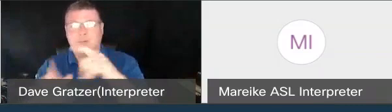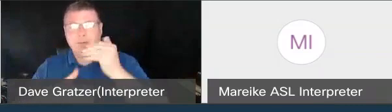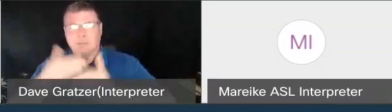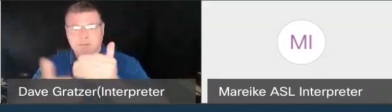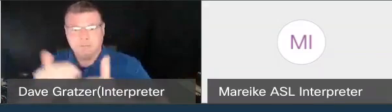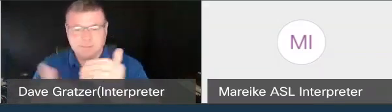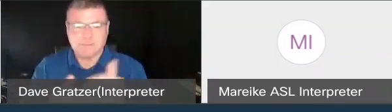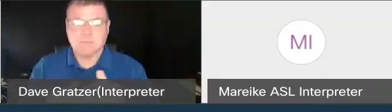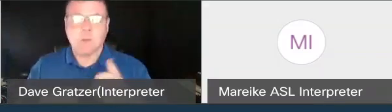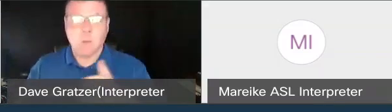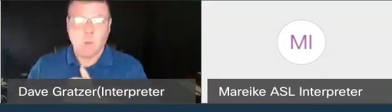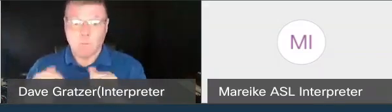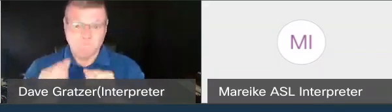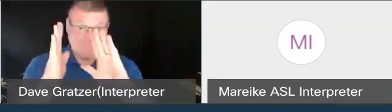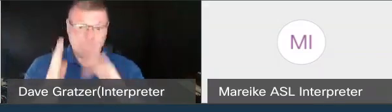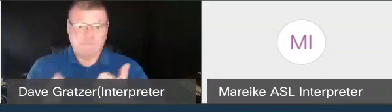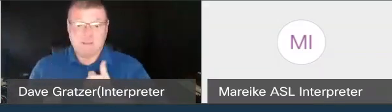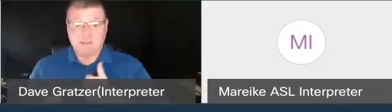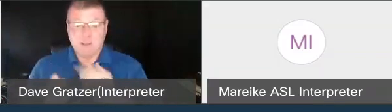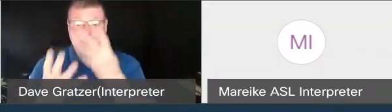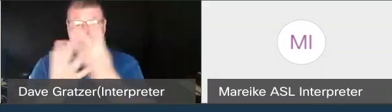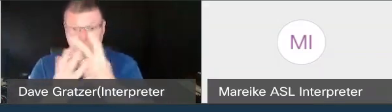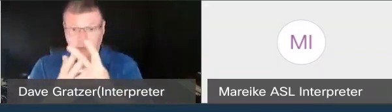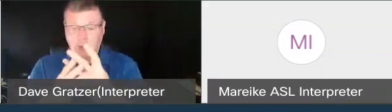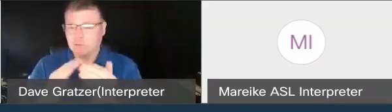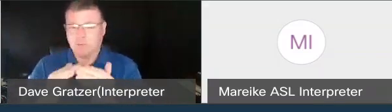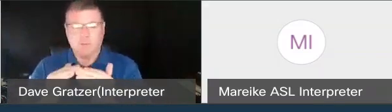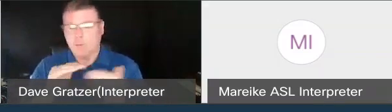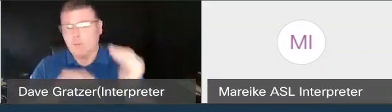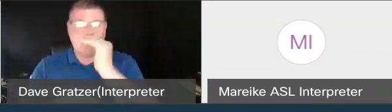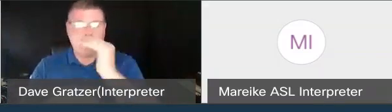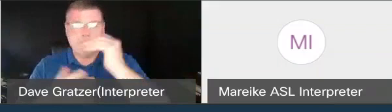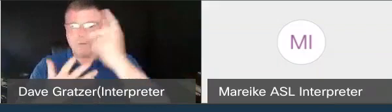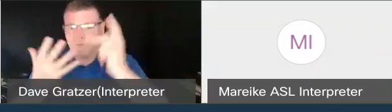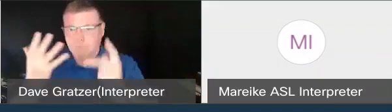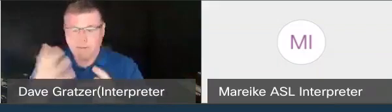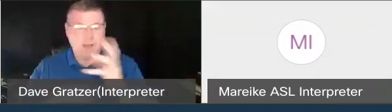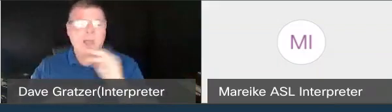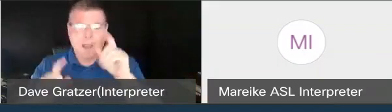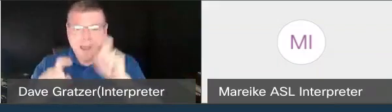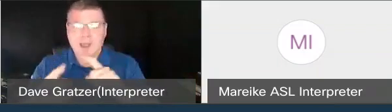We faced our own prison and jail overpopulation and there was a move afoot to have to move a lot of people